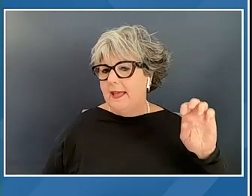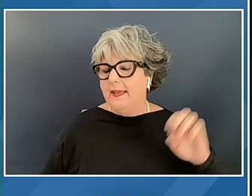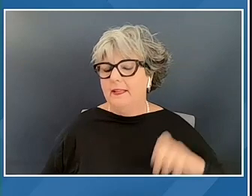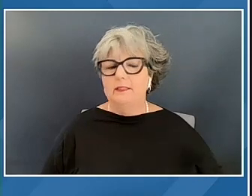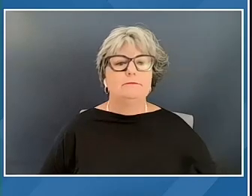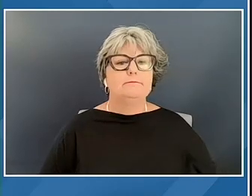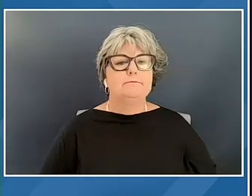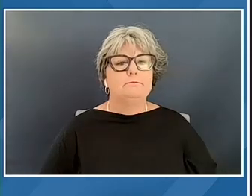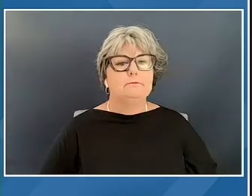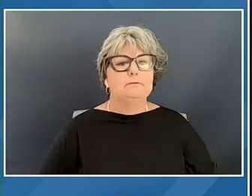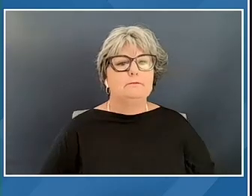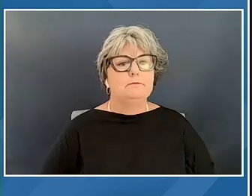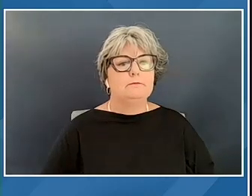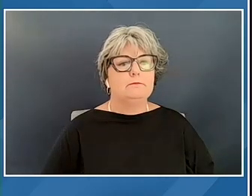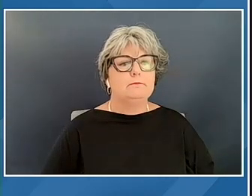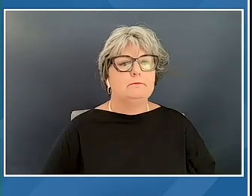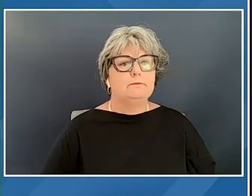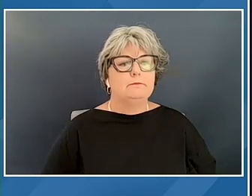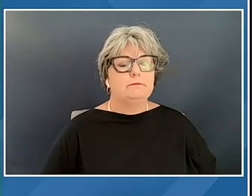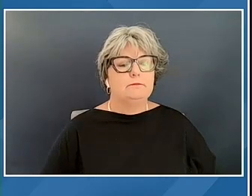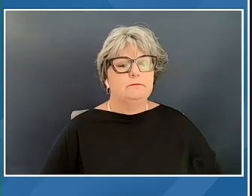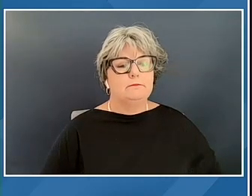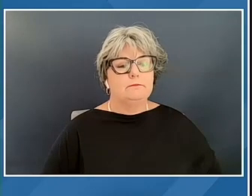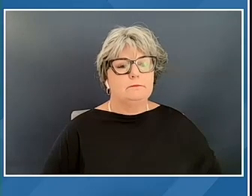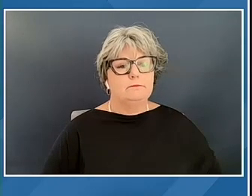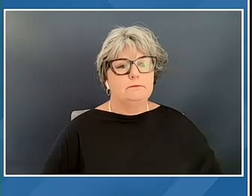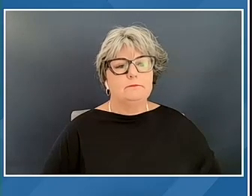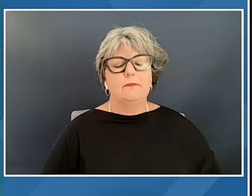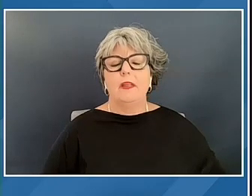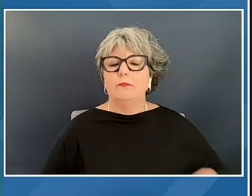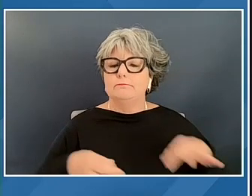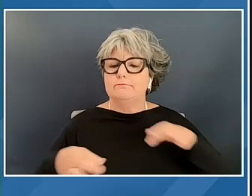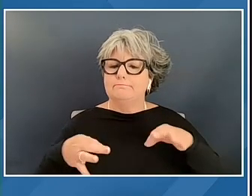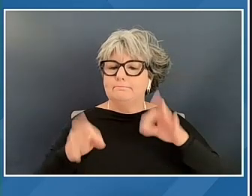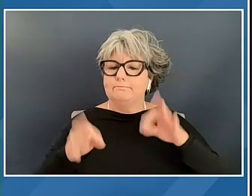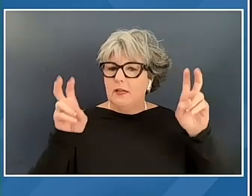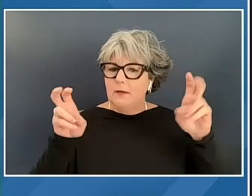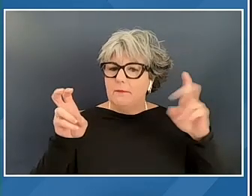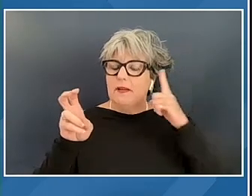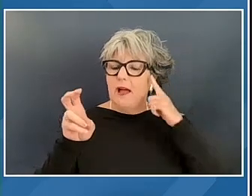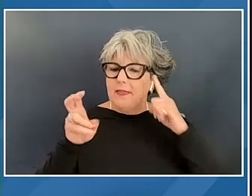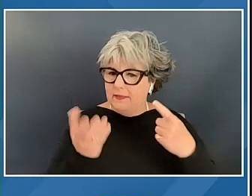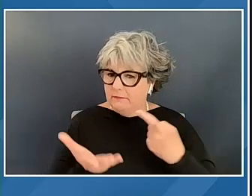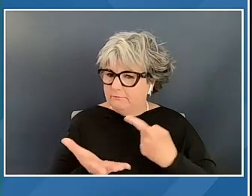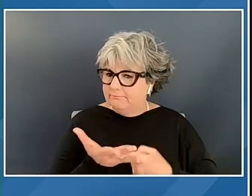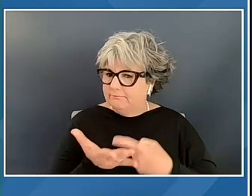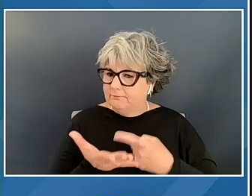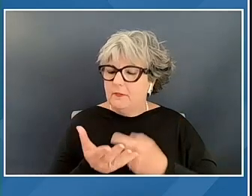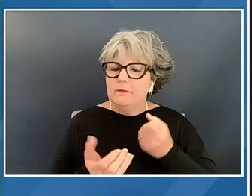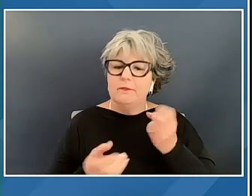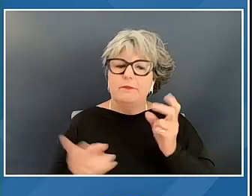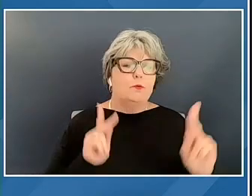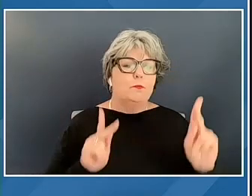I wanted to speak a little bit more to a topic that I think has come up from a few folks, which is, who has access to the